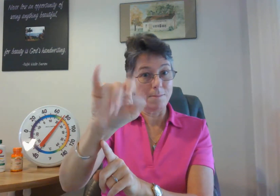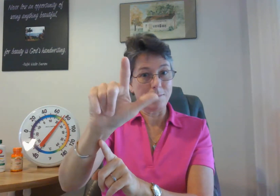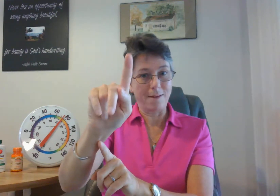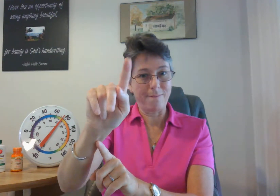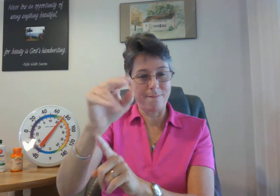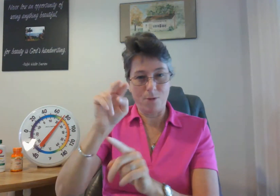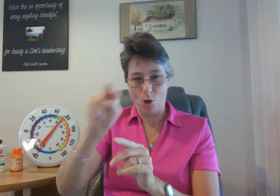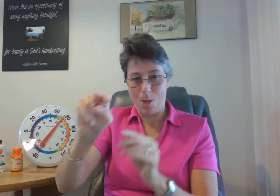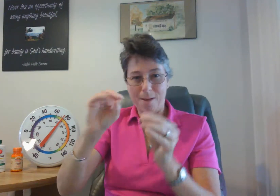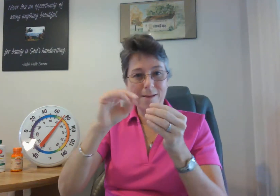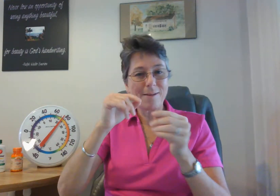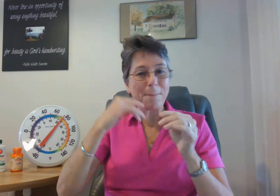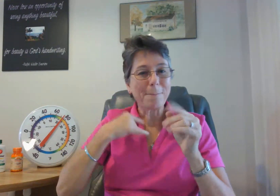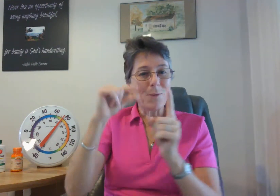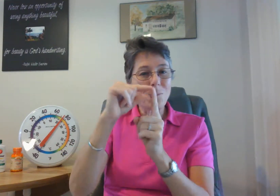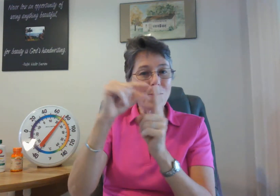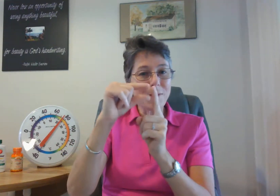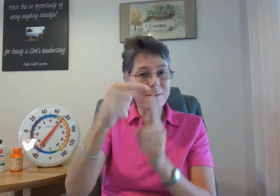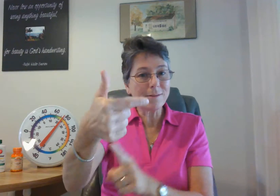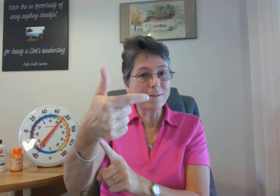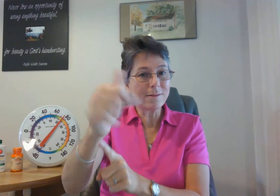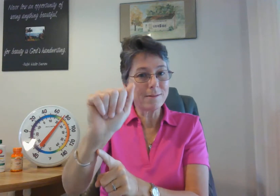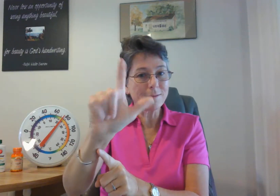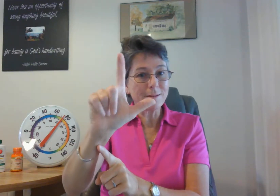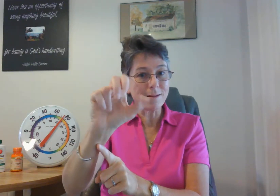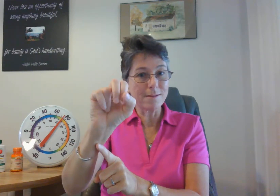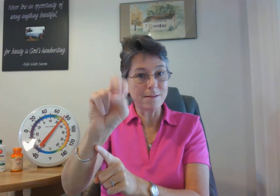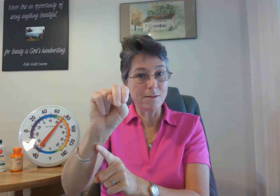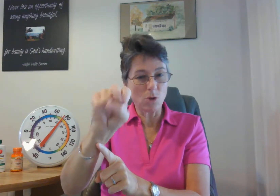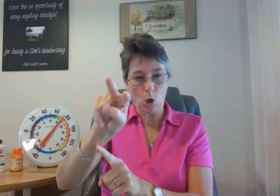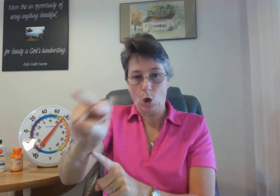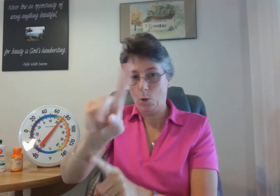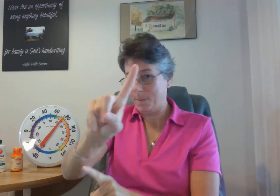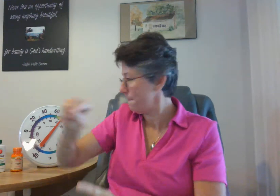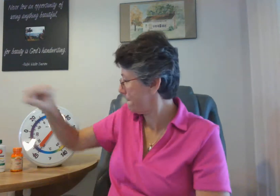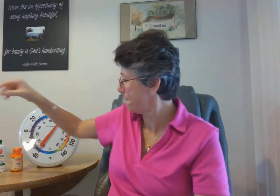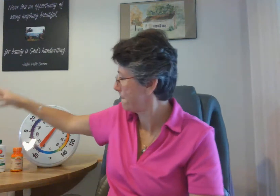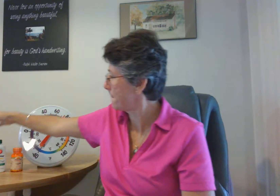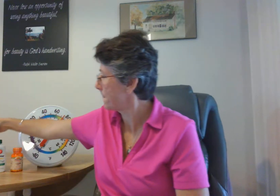What does mG stand for? It means milligrams. Why is that so?